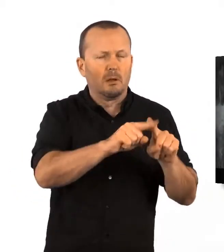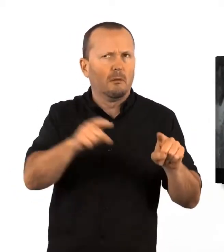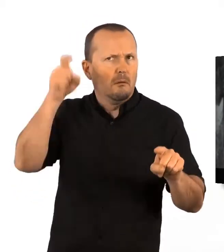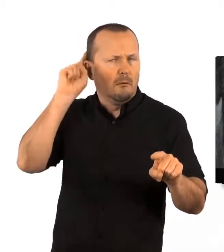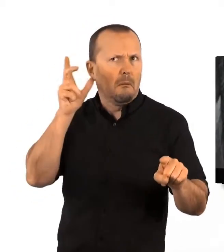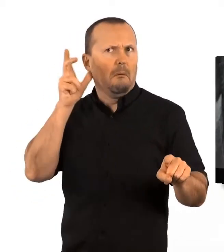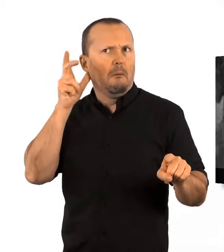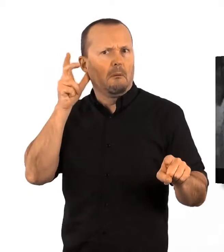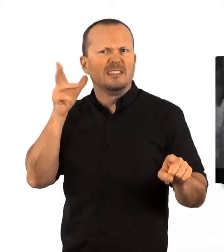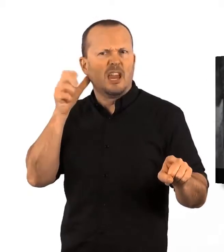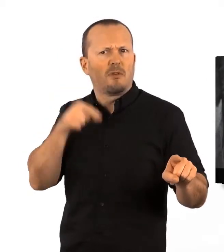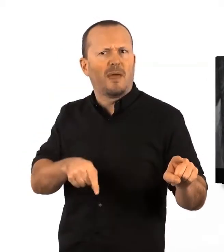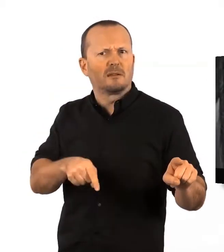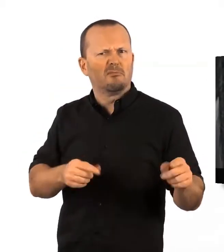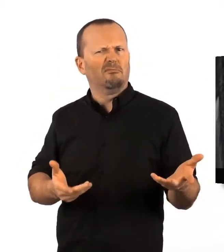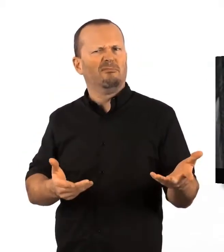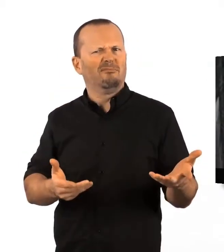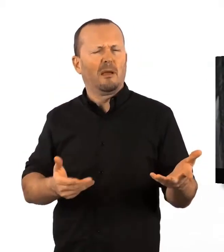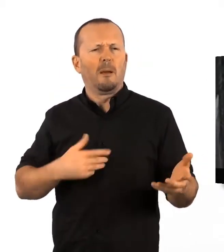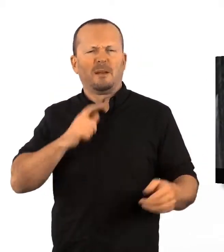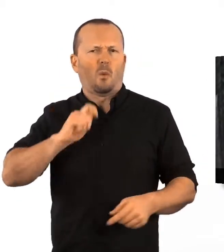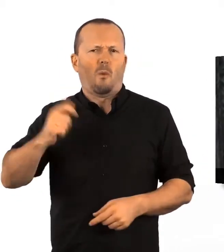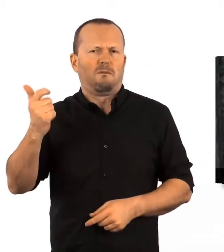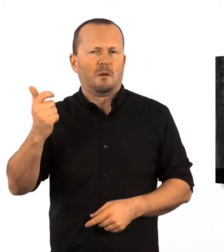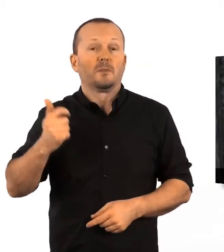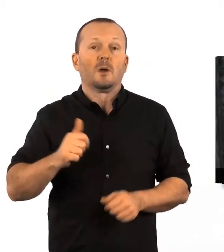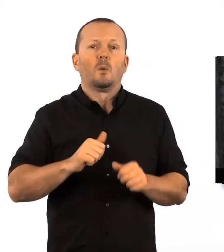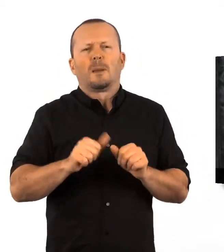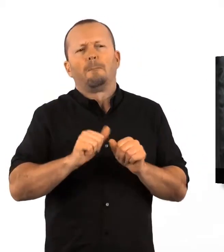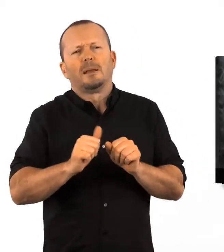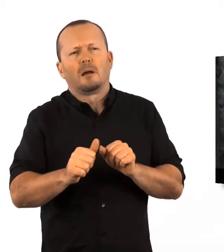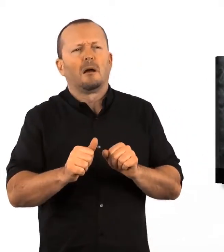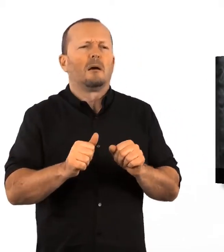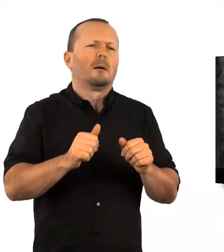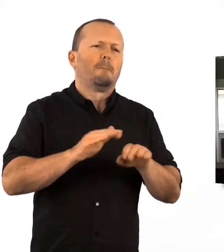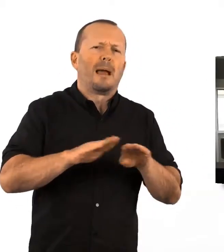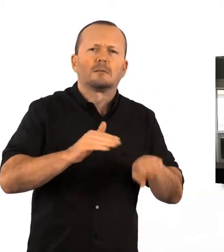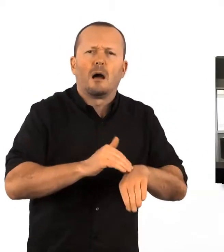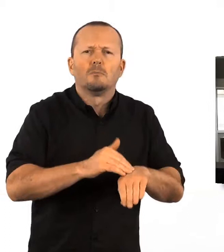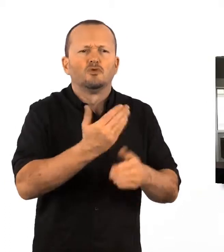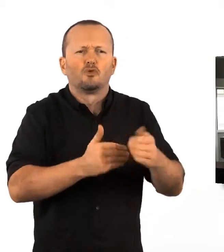when he needs it, so I would be saying group time, mat time, but not when he’s doing free play.